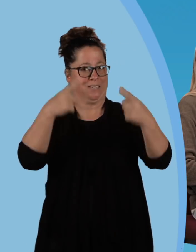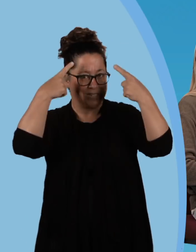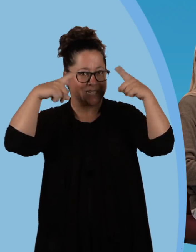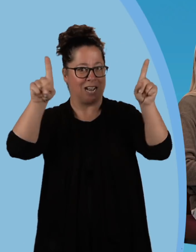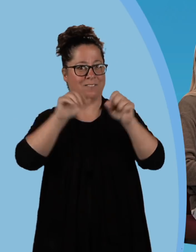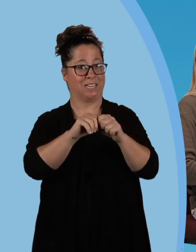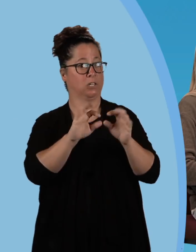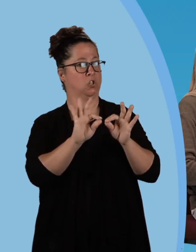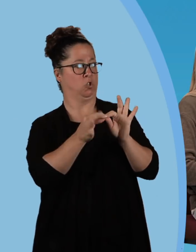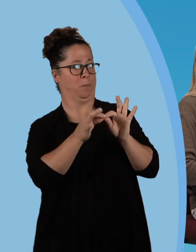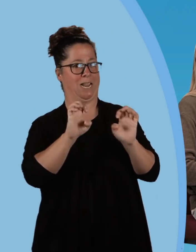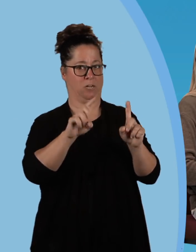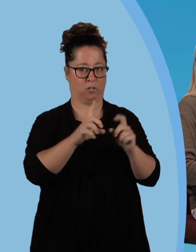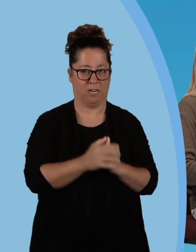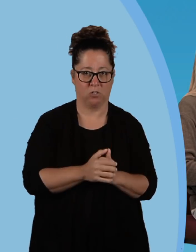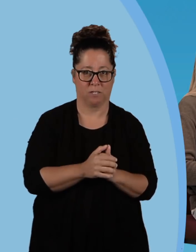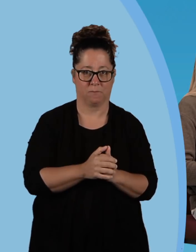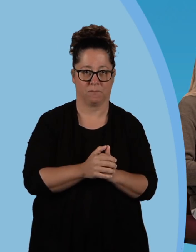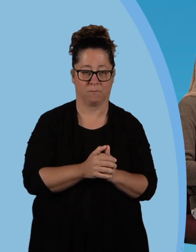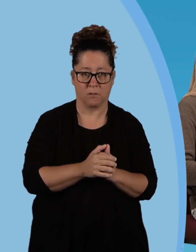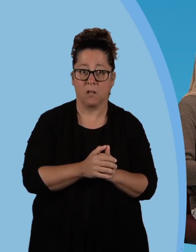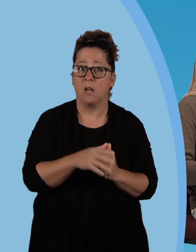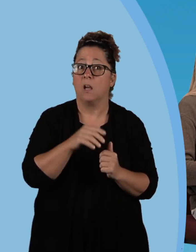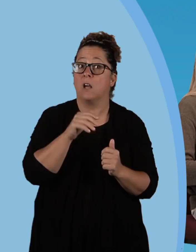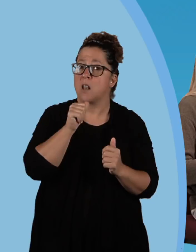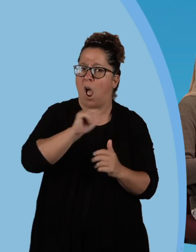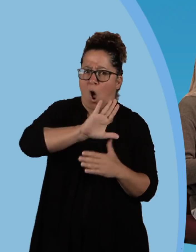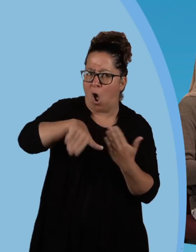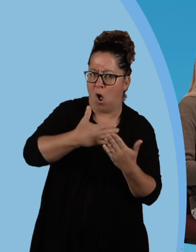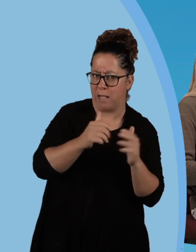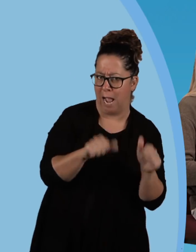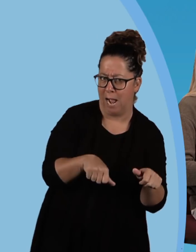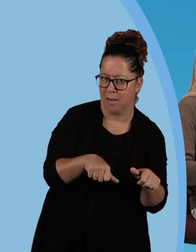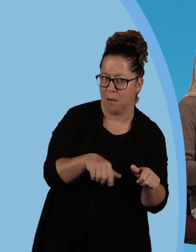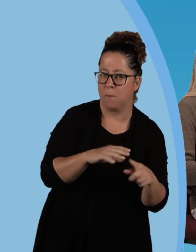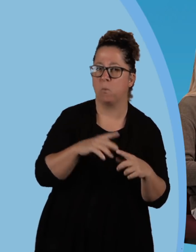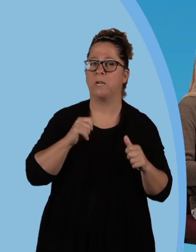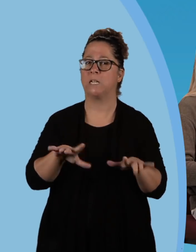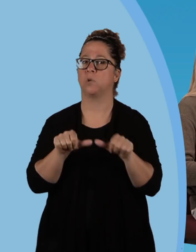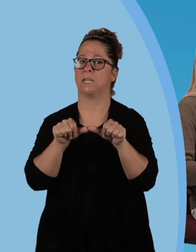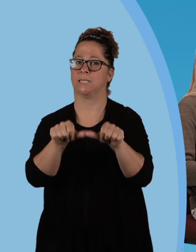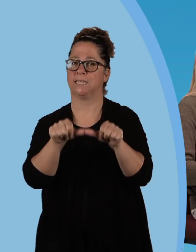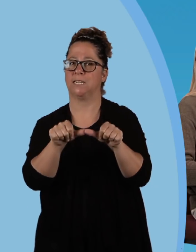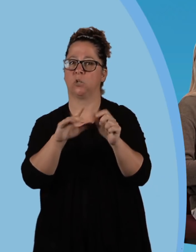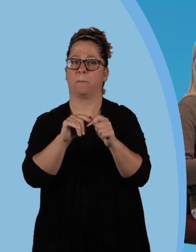and we need to constantly be evaluating whether a specific student is learning or